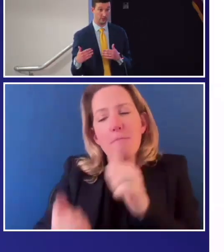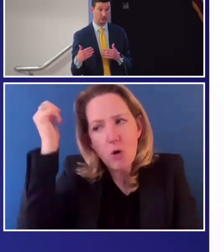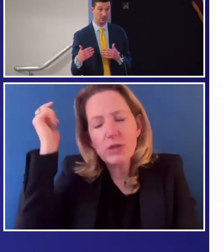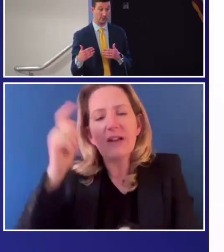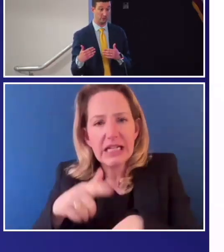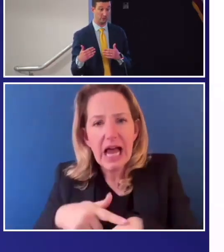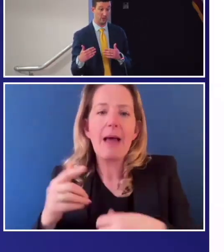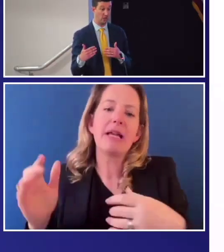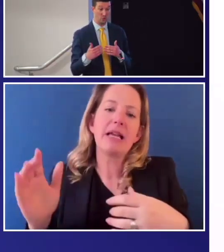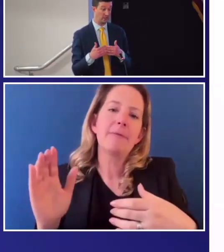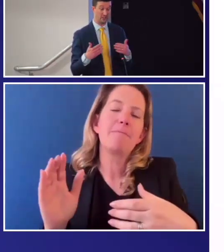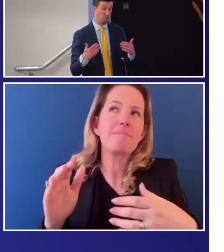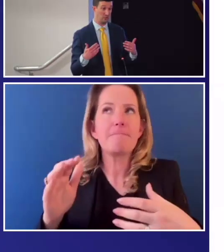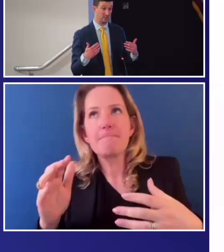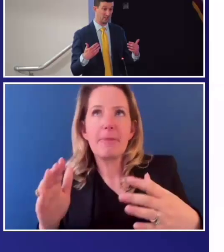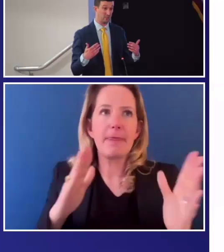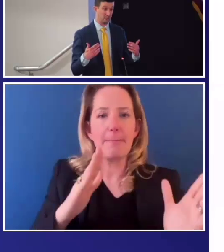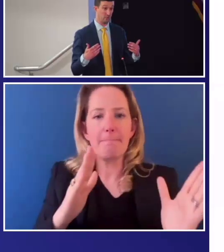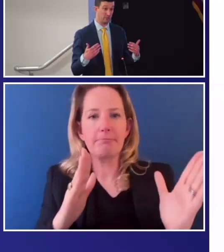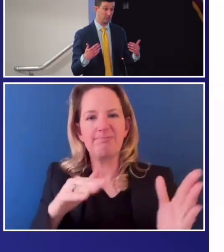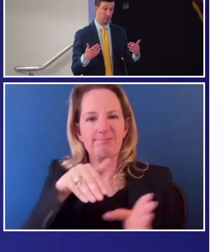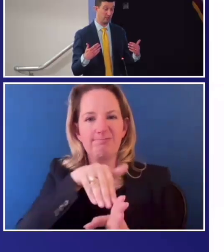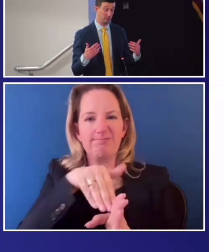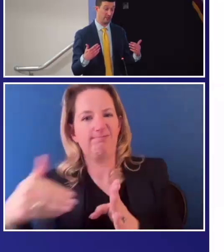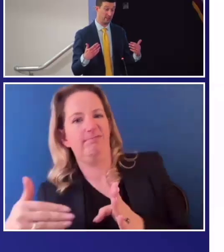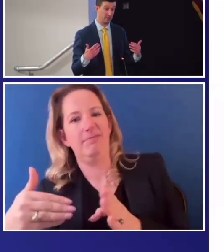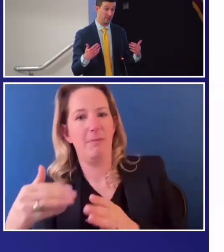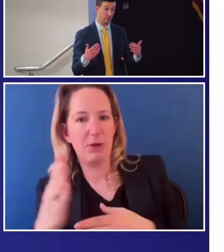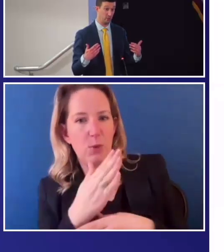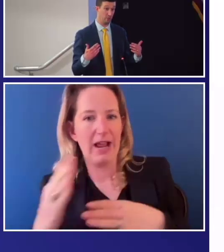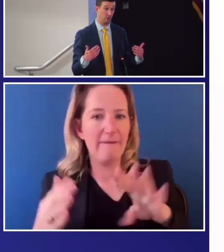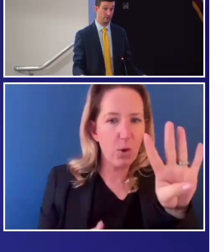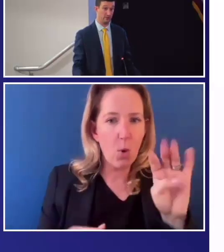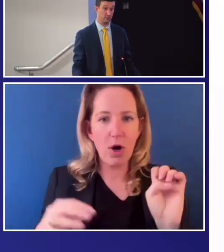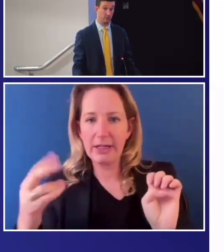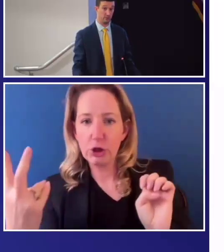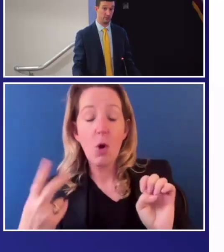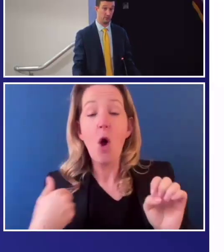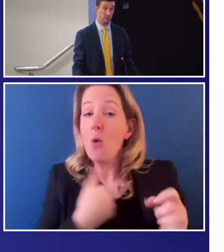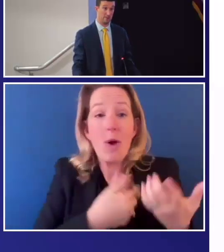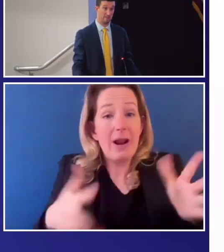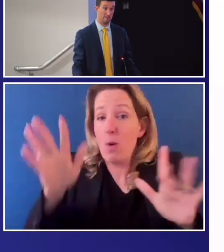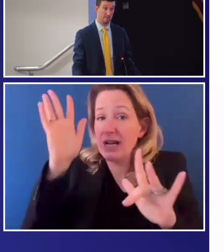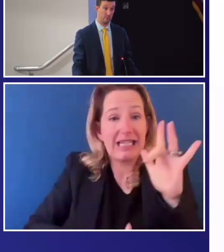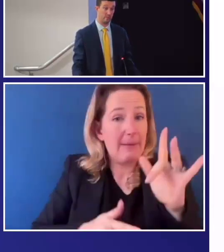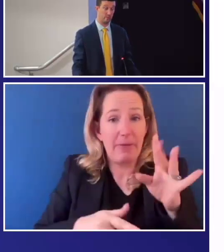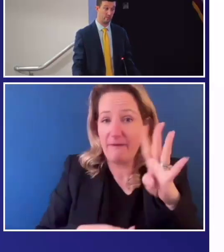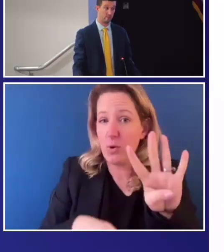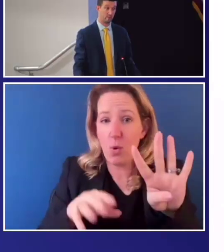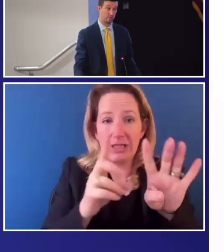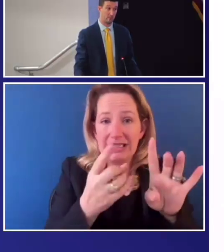two-digit level, we didn't want to skip the four-digit level. We think that's a valuable part of this proposal. No, I understand. I just wanted to make